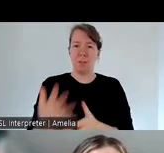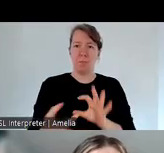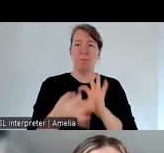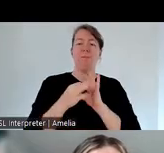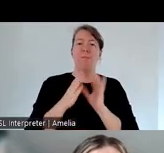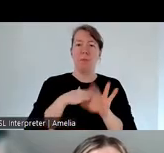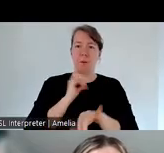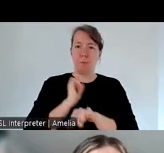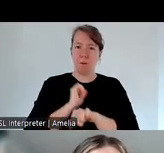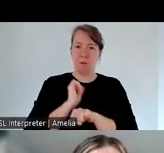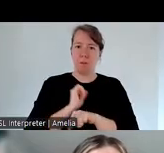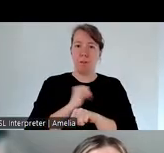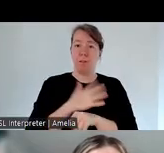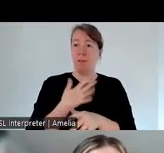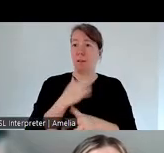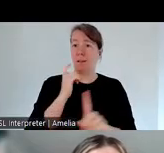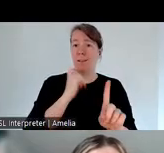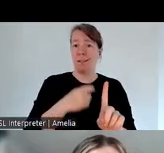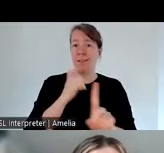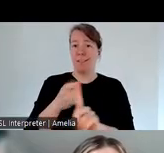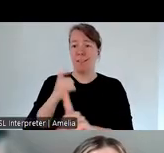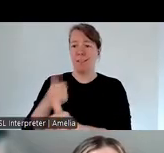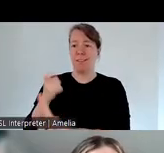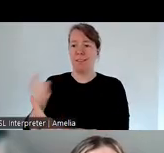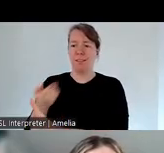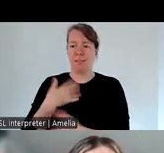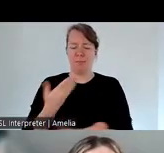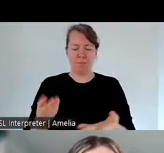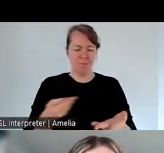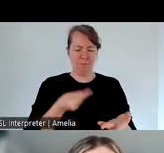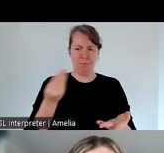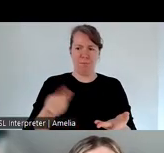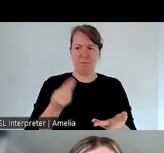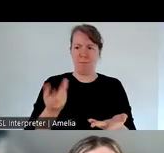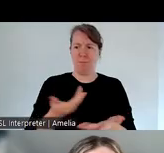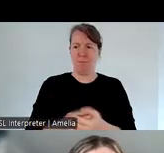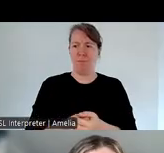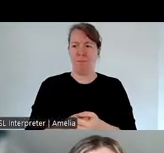We didn't want to assign chapters to them. And the eight chapter topics